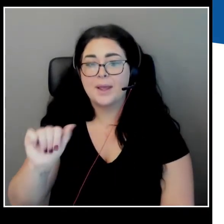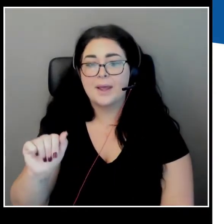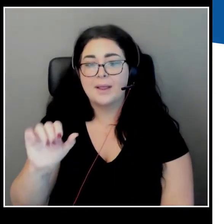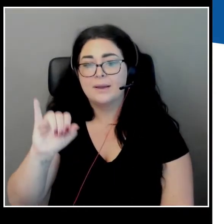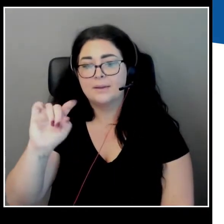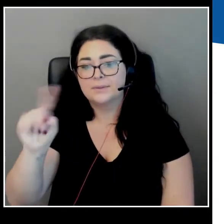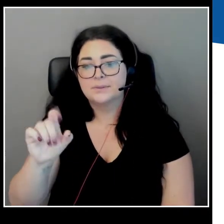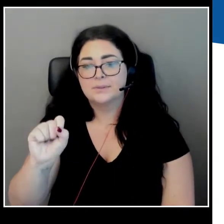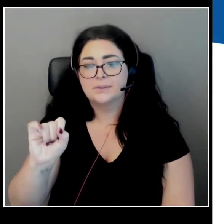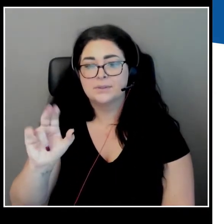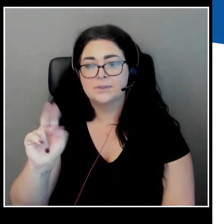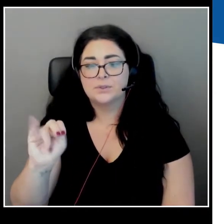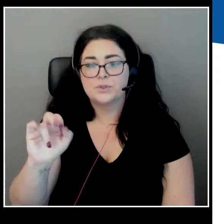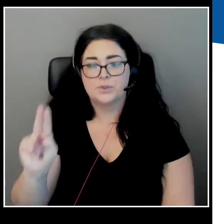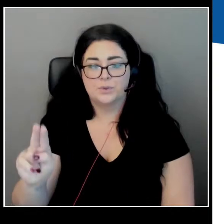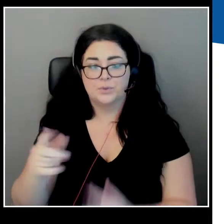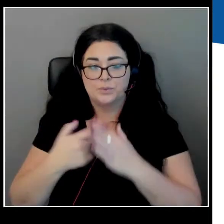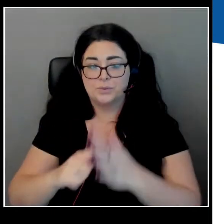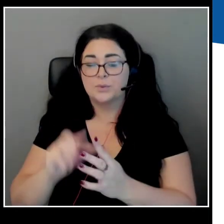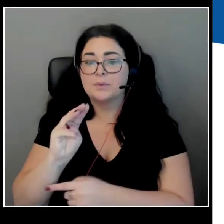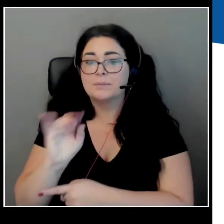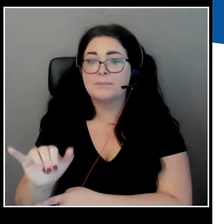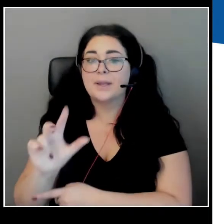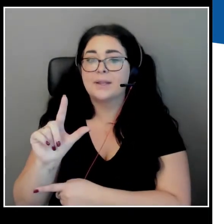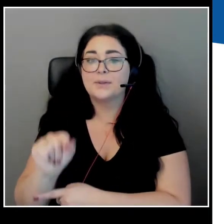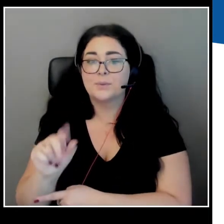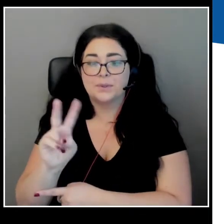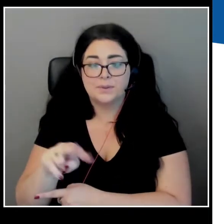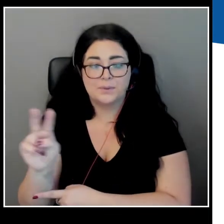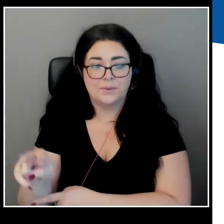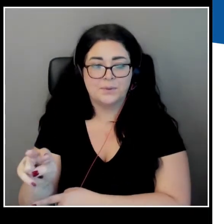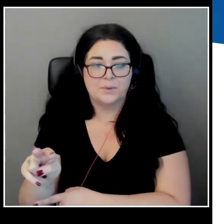May of 2022 and keel laying in November of 2022.